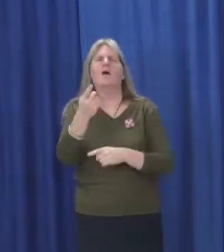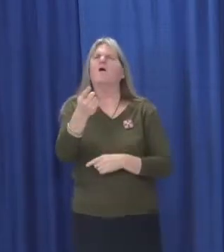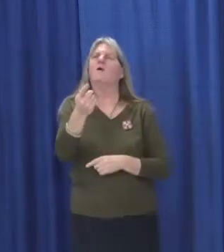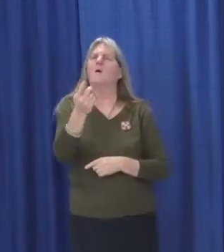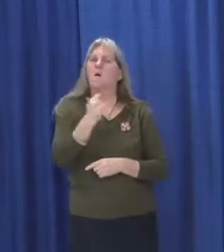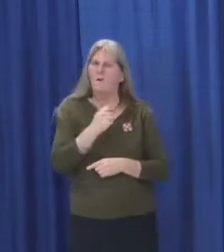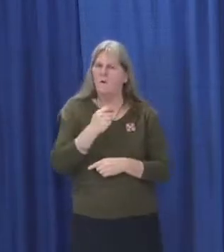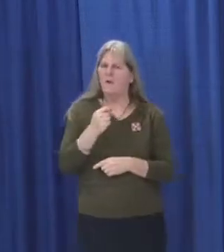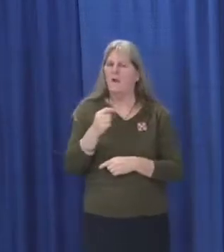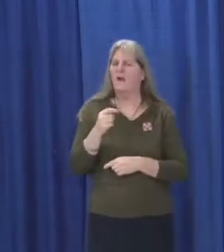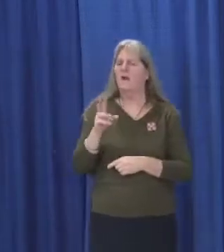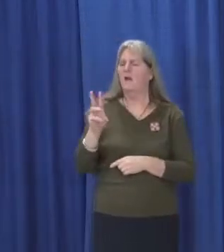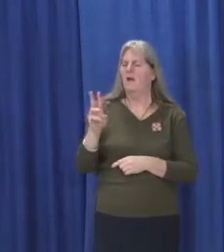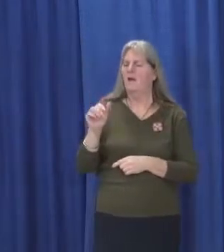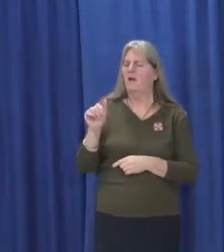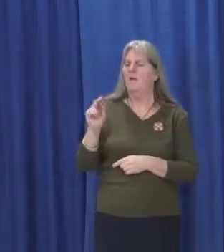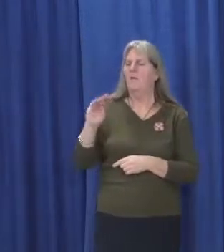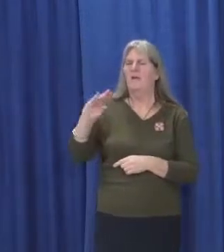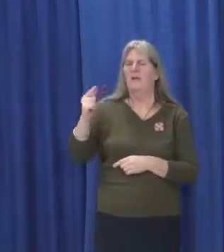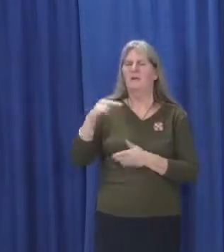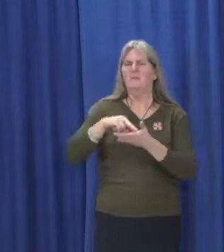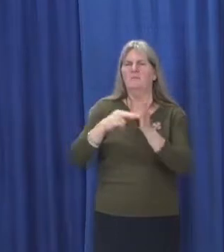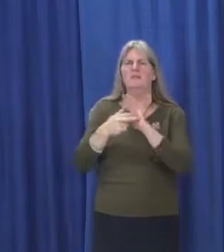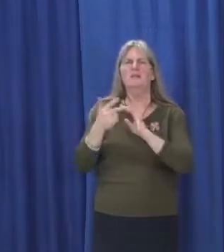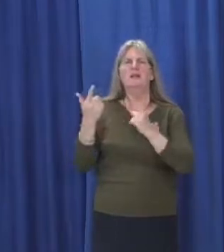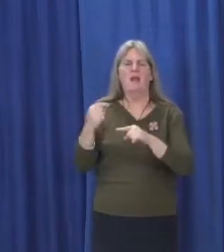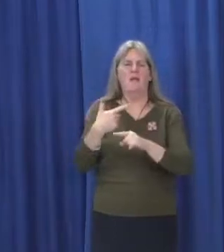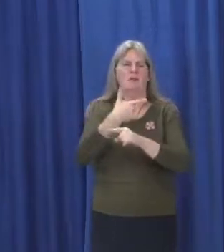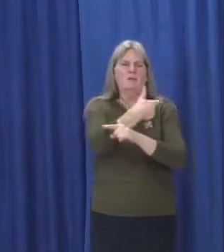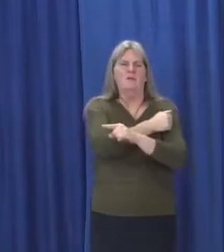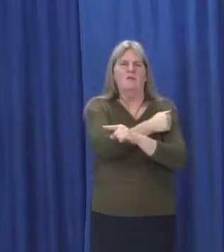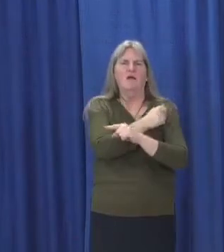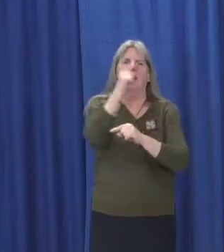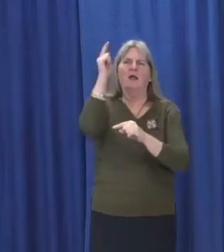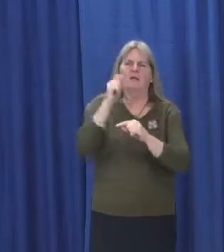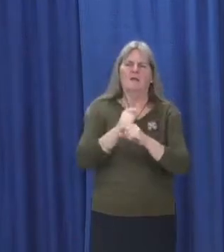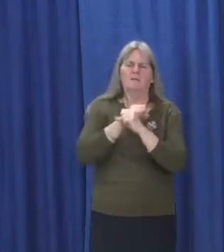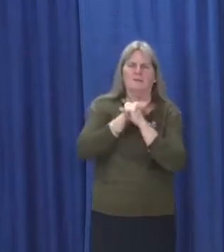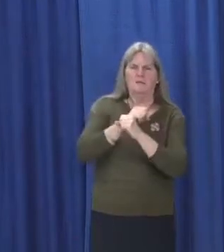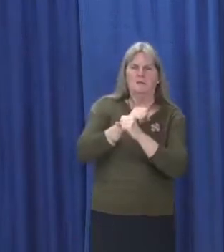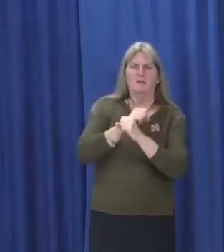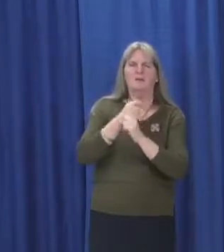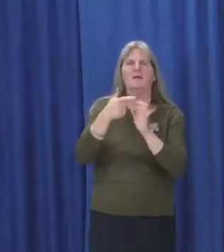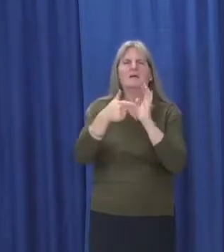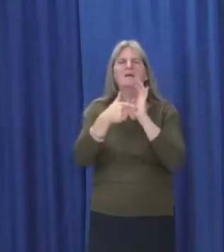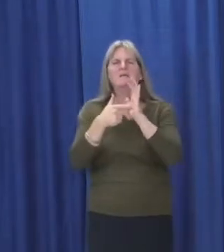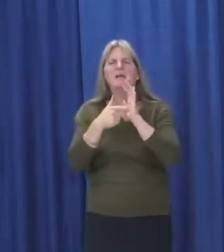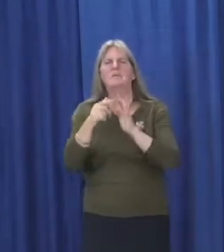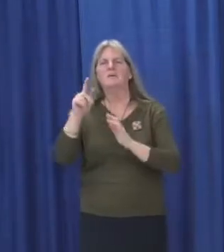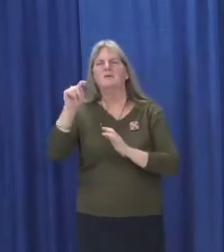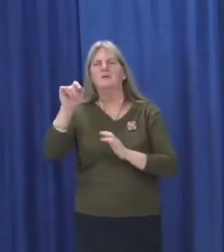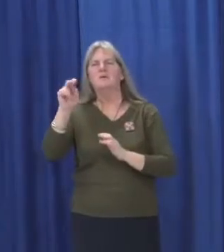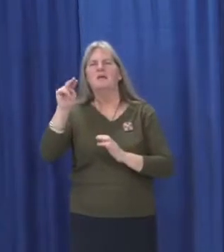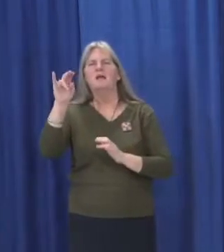The question is about the waiting effects of the COVID vaccine. Anyone who's had a tetanus shot,